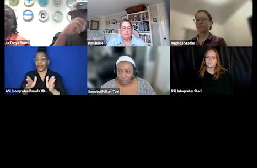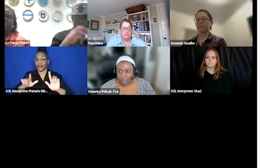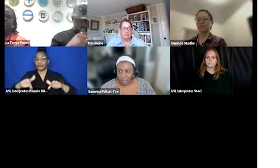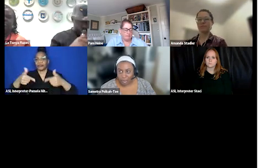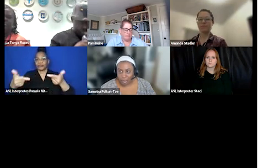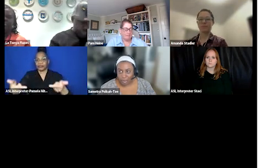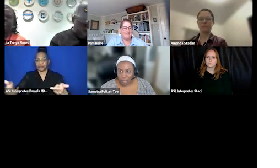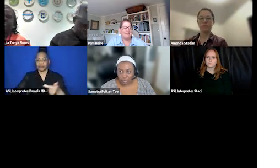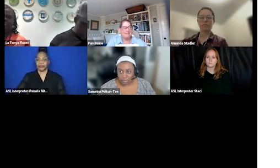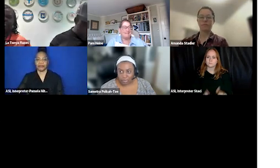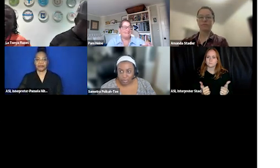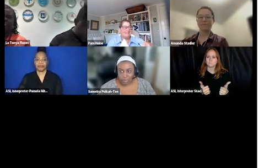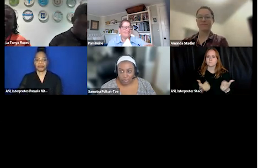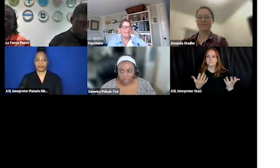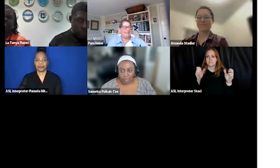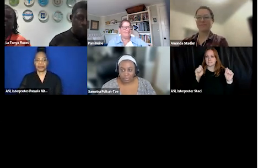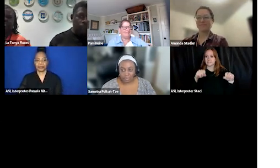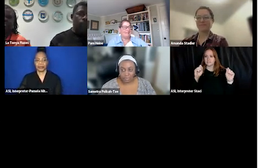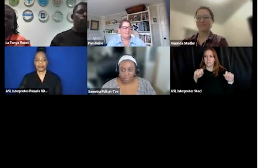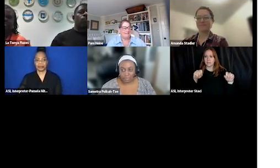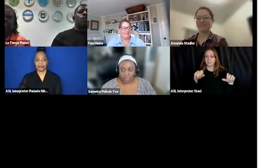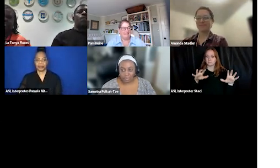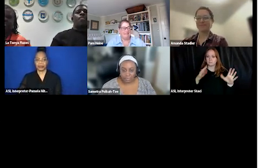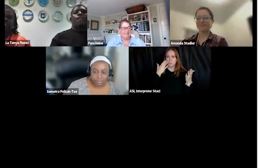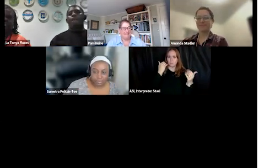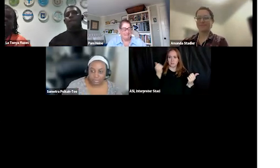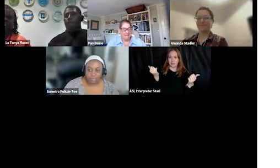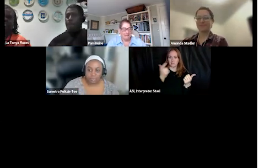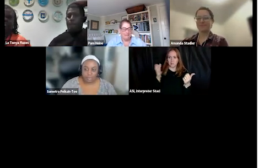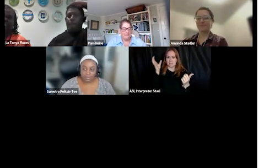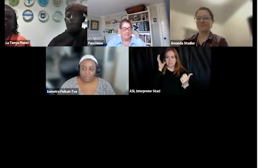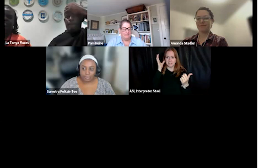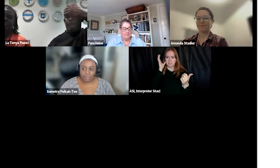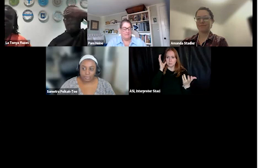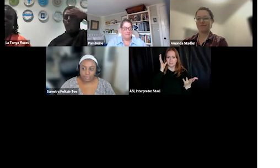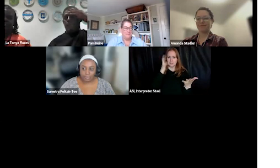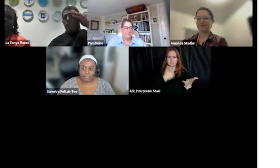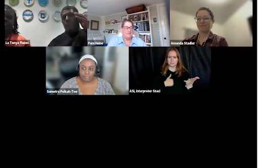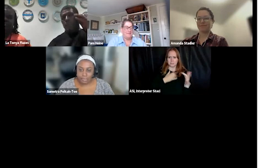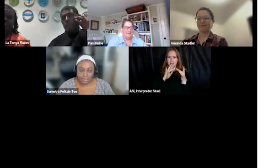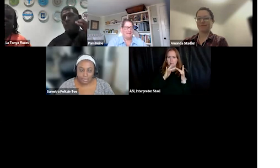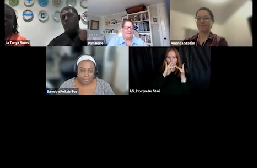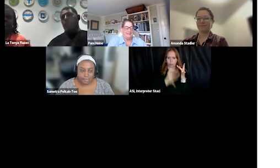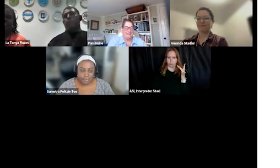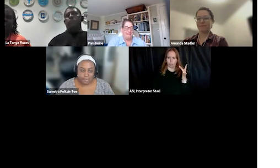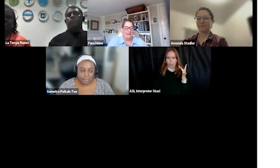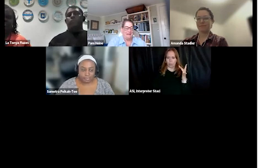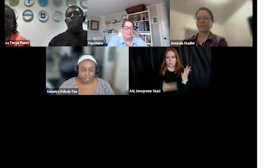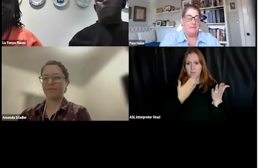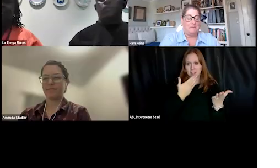Hopefully, folks can hear me a little bit better now. I'm so sorry. My internet cut out. But thanks for your flexibility and grace.